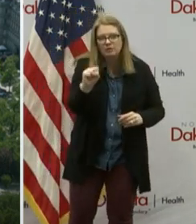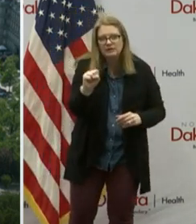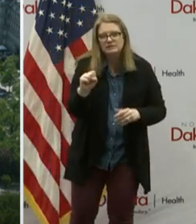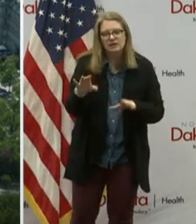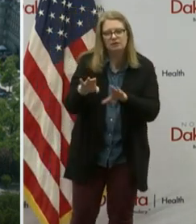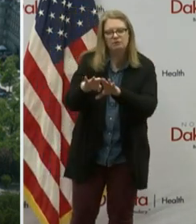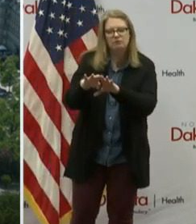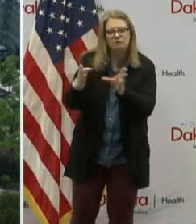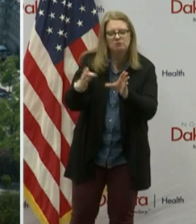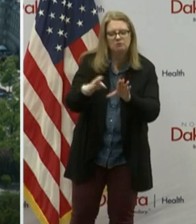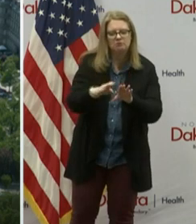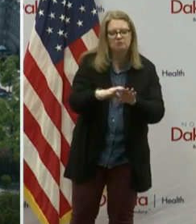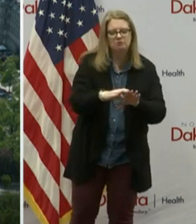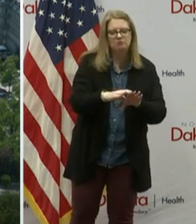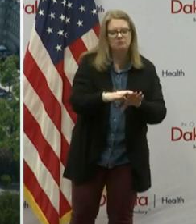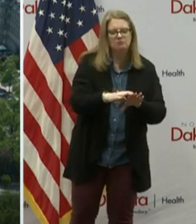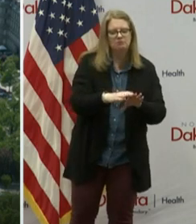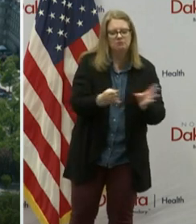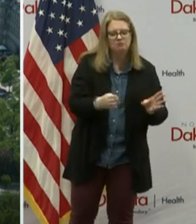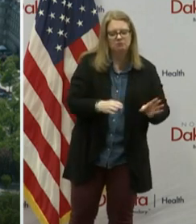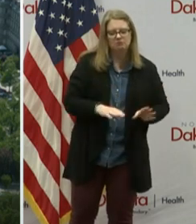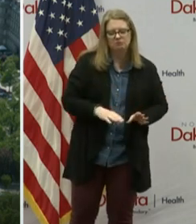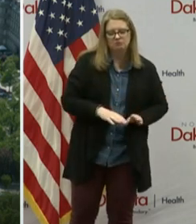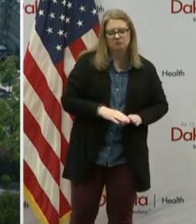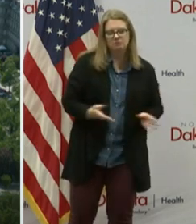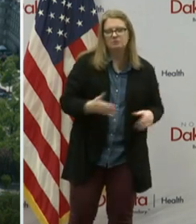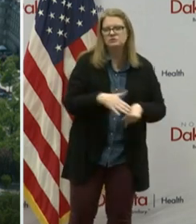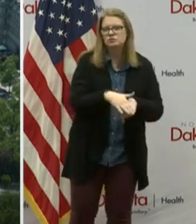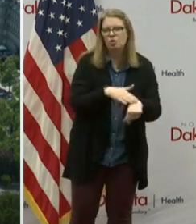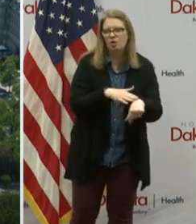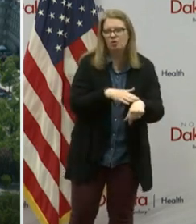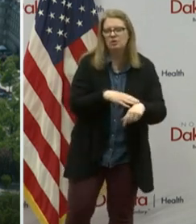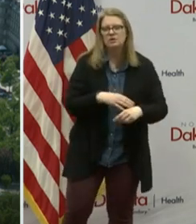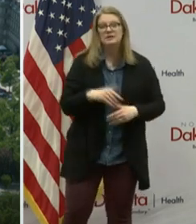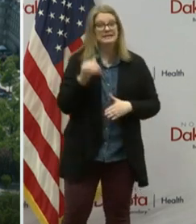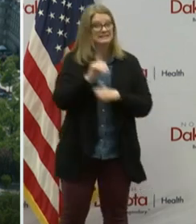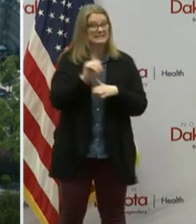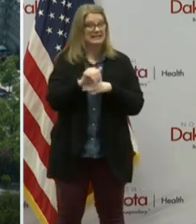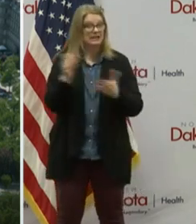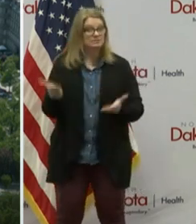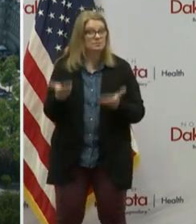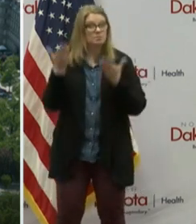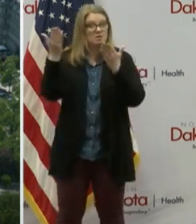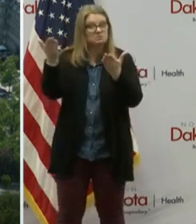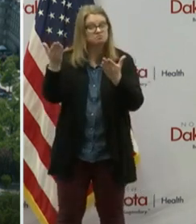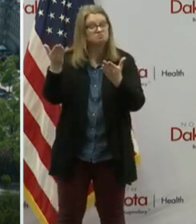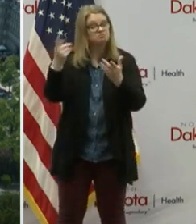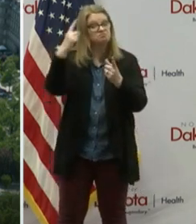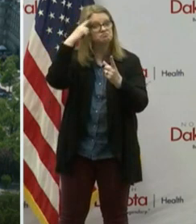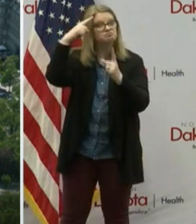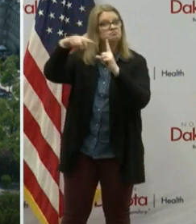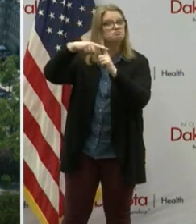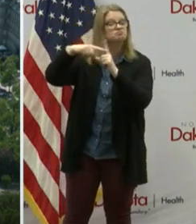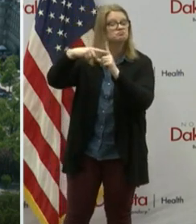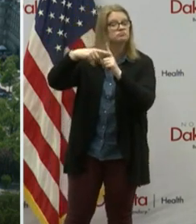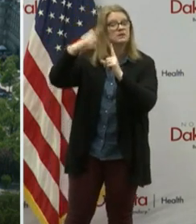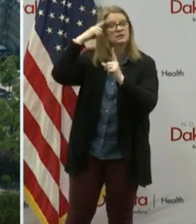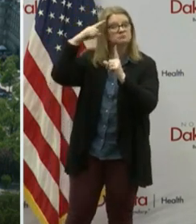STATE, COUNTY BY COUNTY IN TERMS OF HOW THE REOPENING MAY OCCUR. IN THIS PROPOSAL TONIGHT, THERE